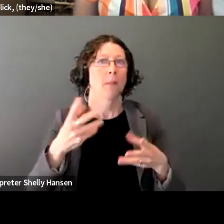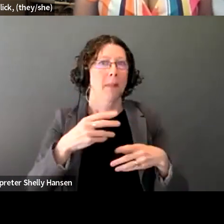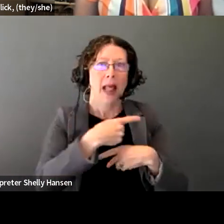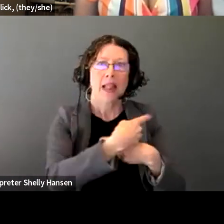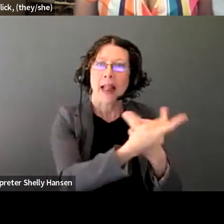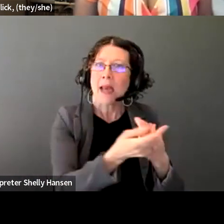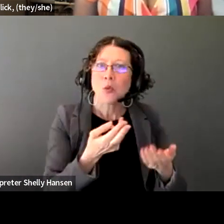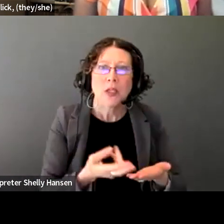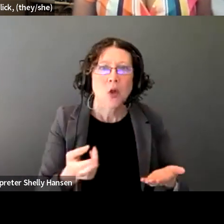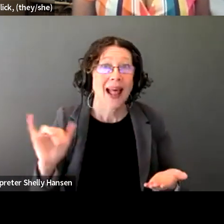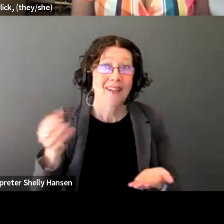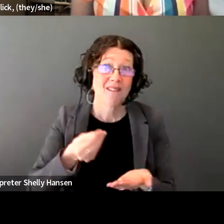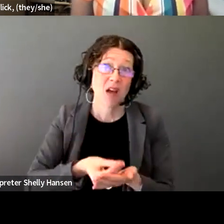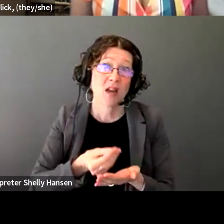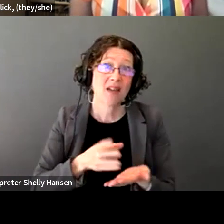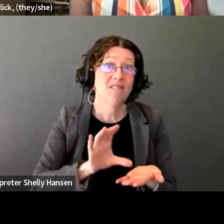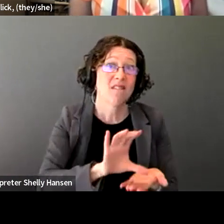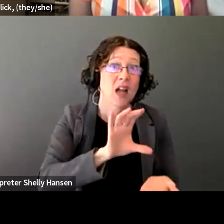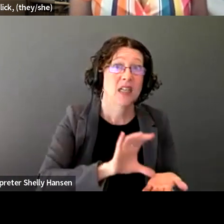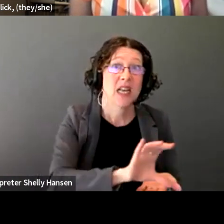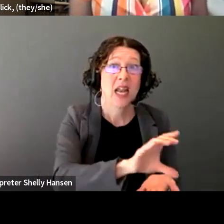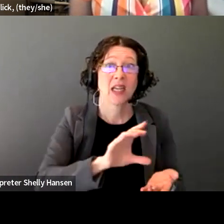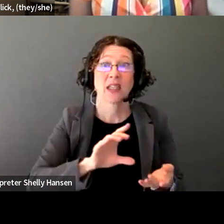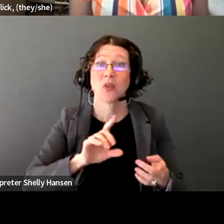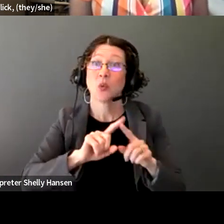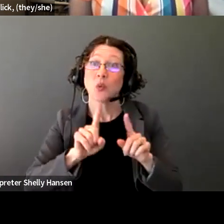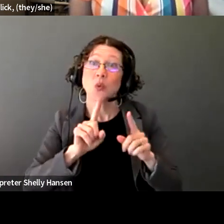or to different marginalized groups.